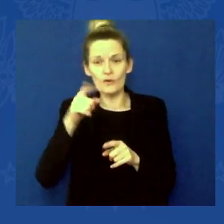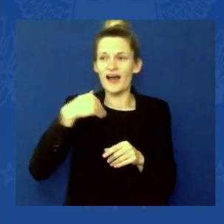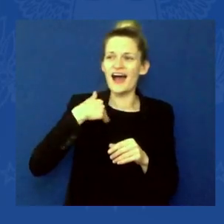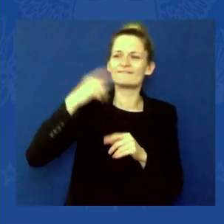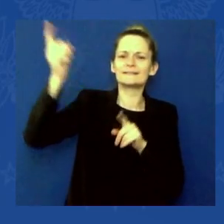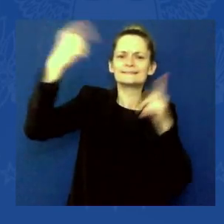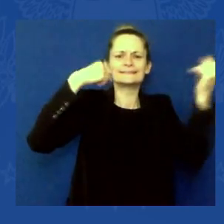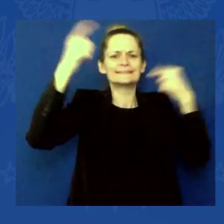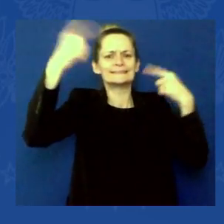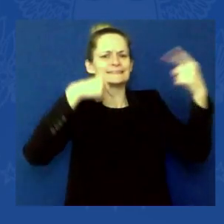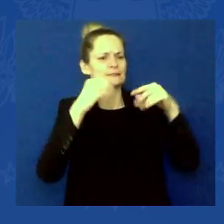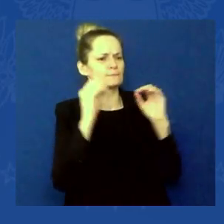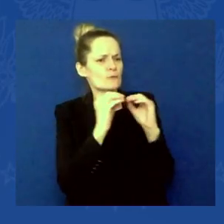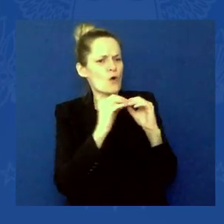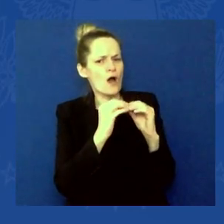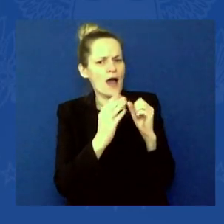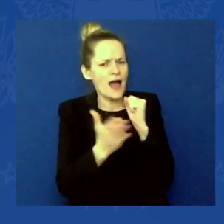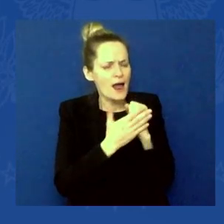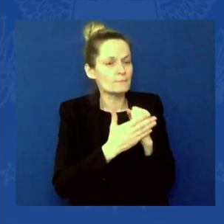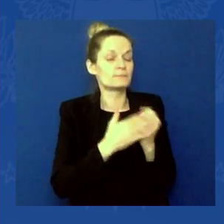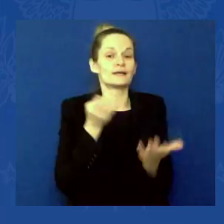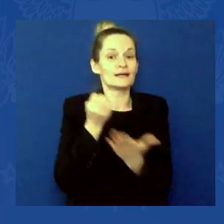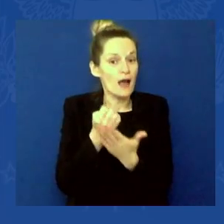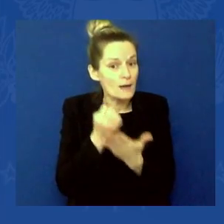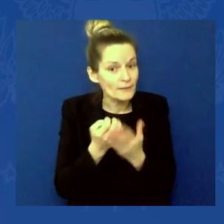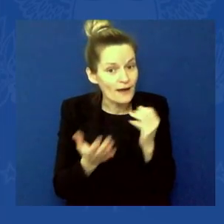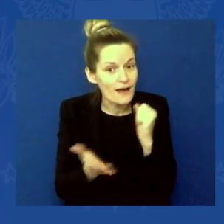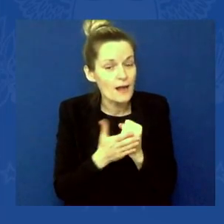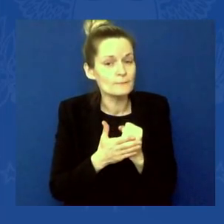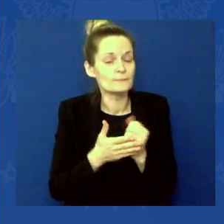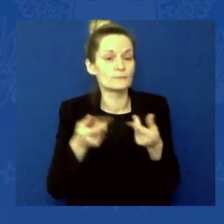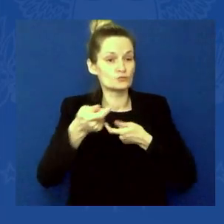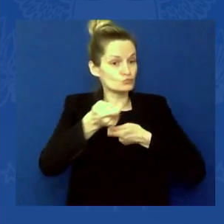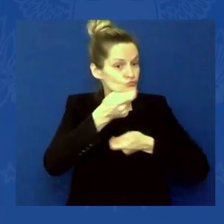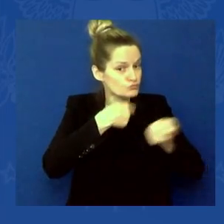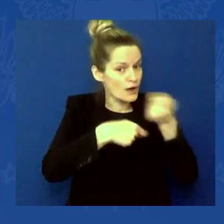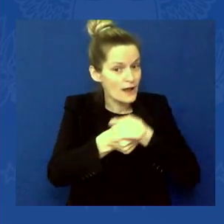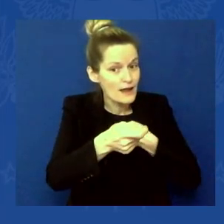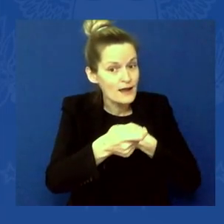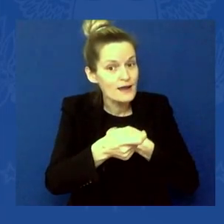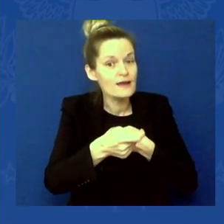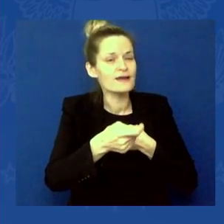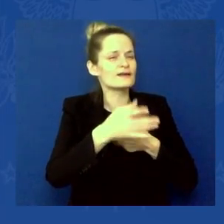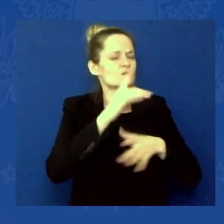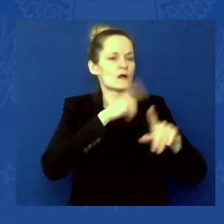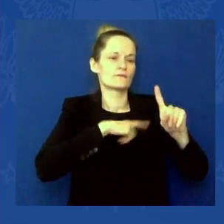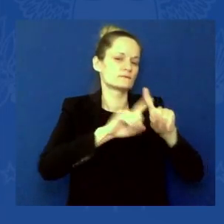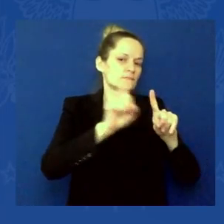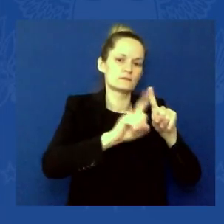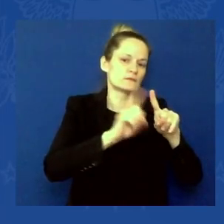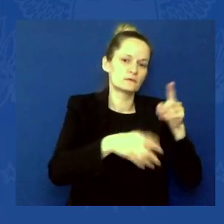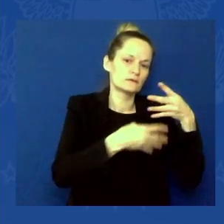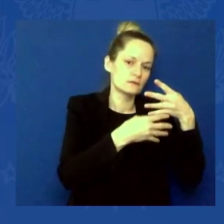trades, and a whole range of things. The Taliban has said -- we'll see whether they mean it or not -- they're seeking legitimacy.